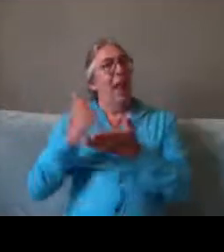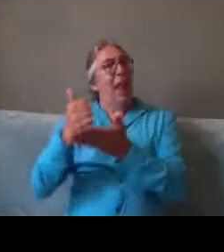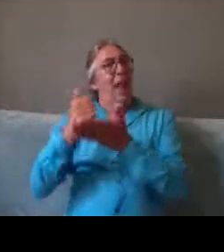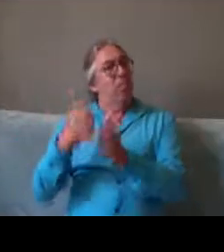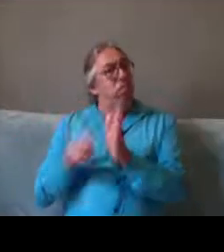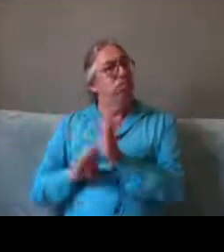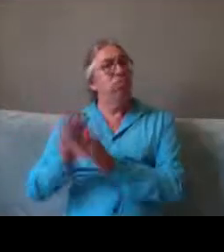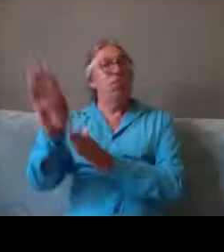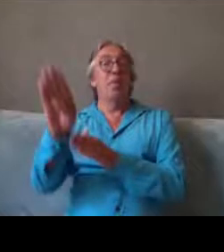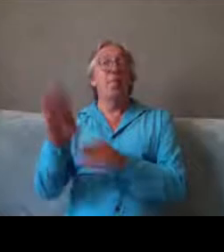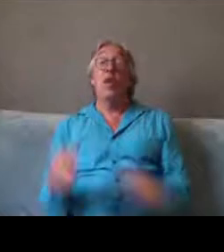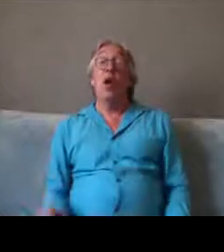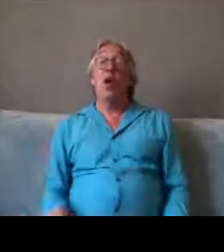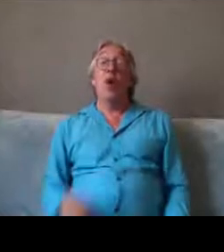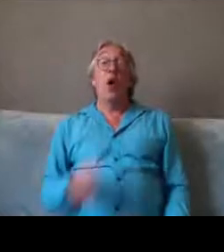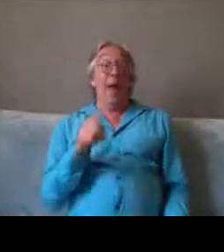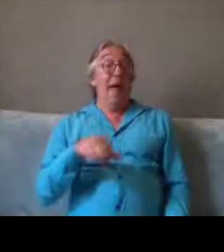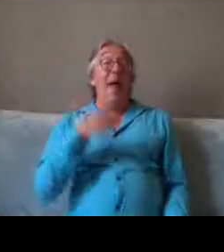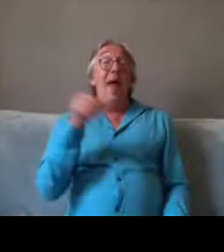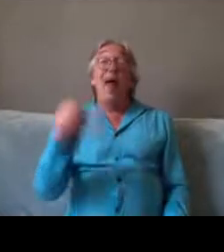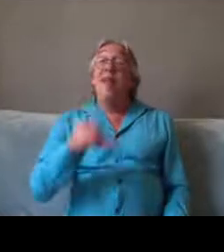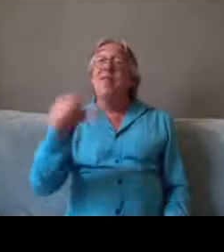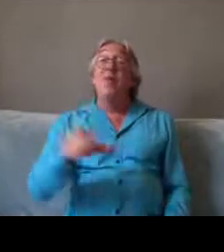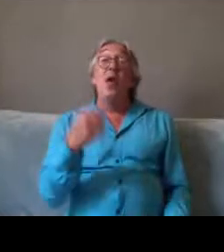and complement a little bit what Marta has presented.